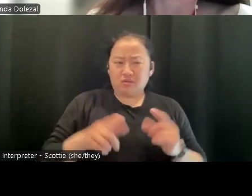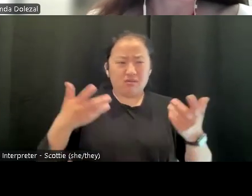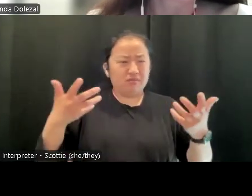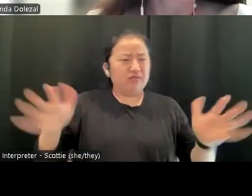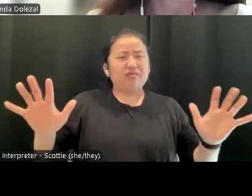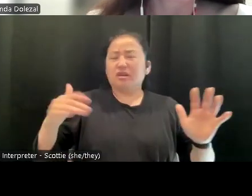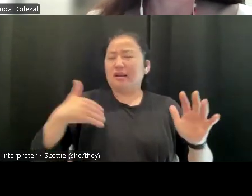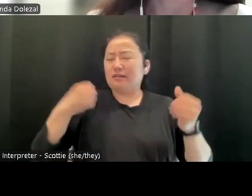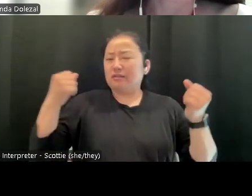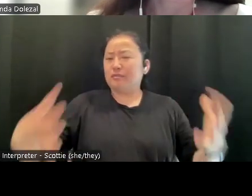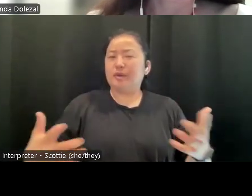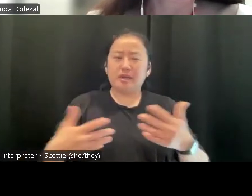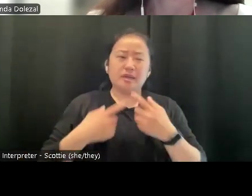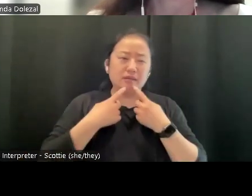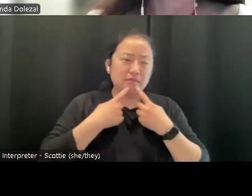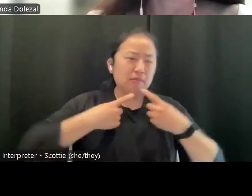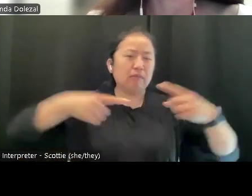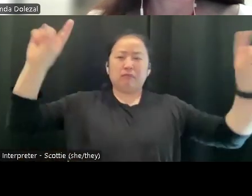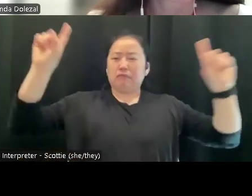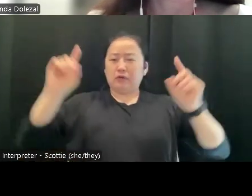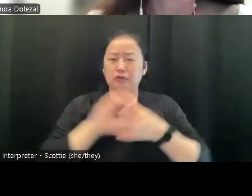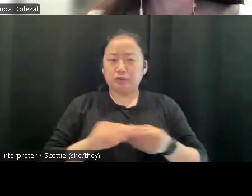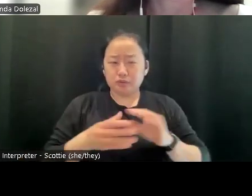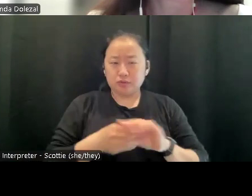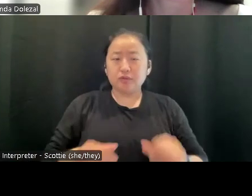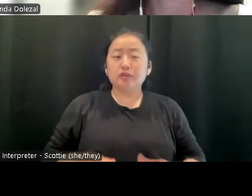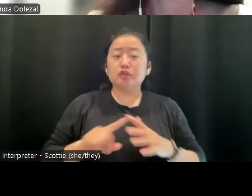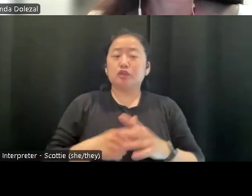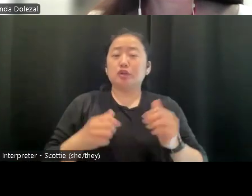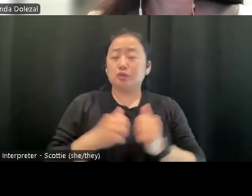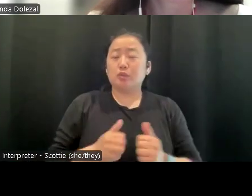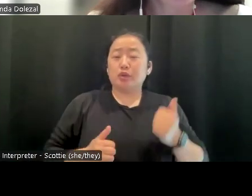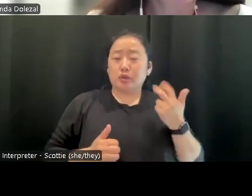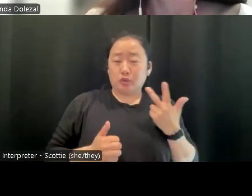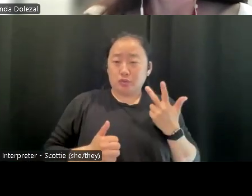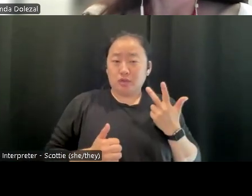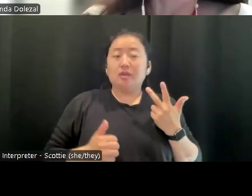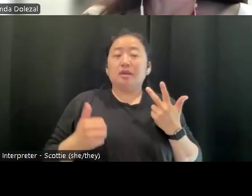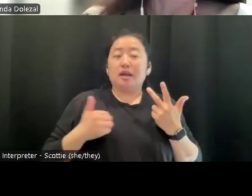They started with three frame runners and loaned out three different ones to residents in Utah.